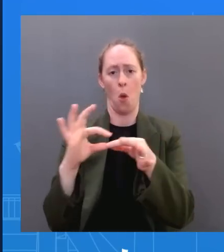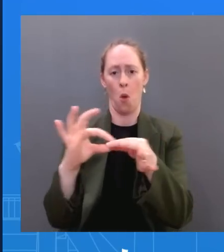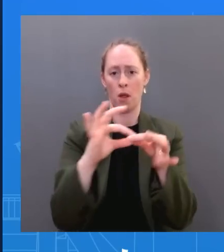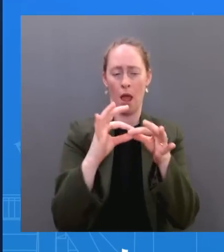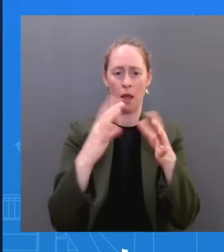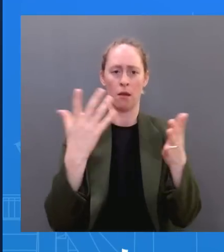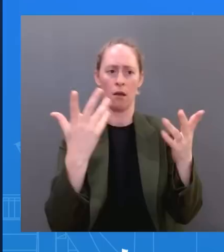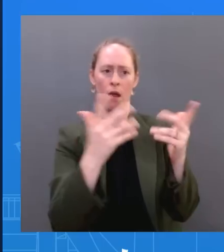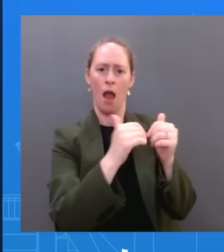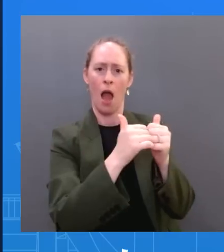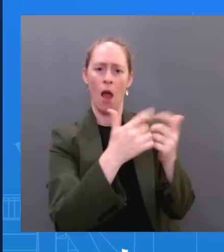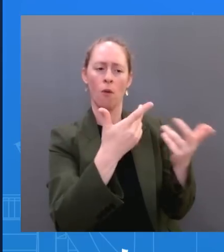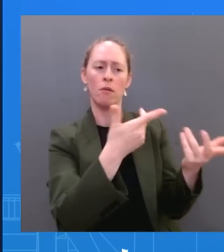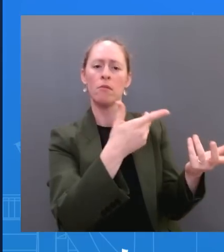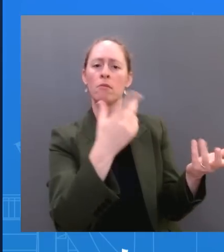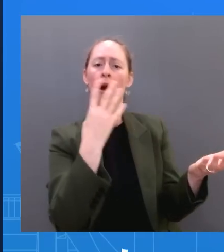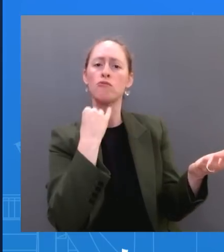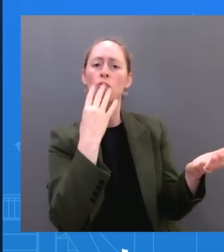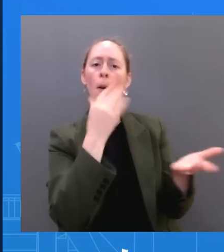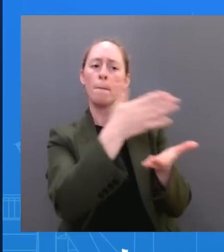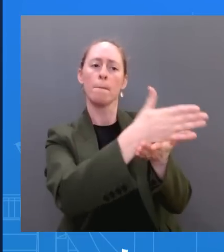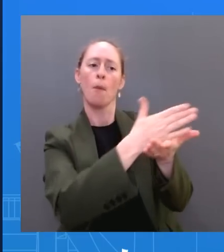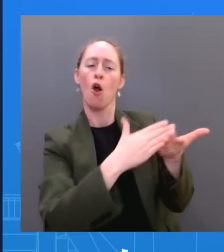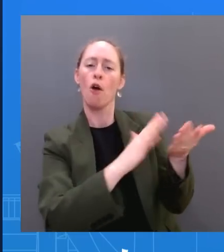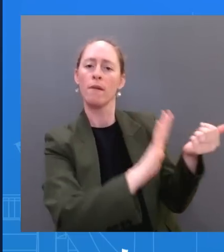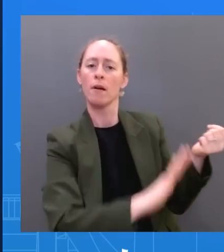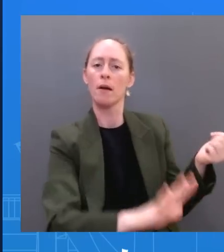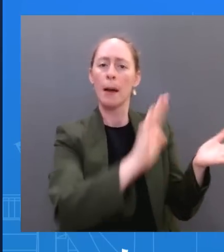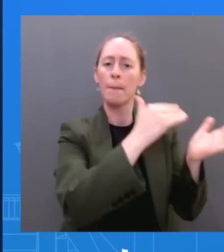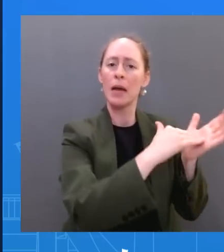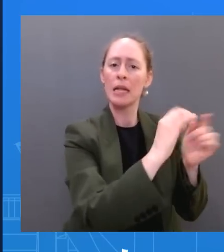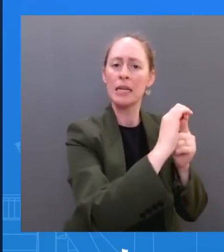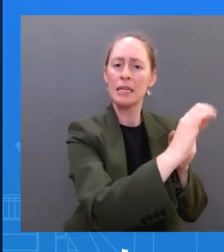I'm not going to get ahead of very intensive work that will be done in the course of this trip.